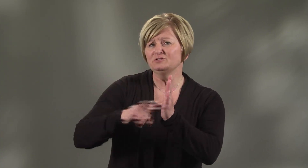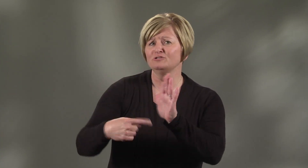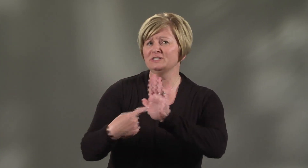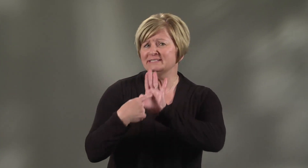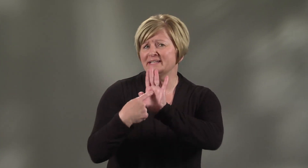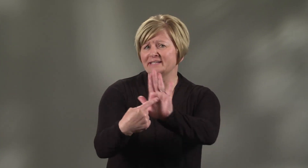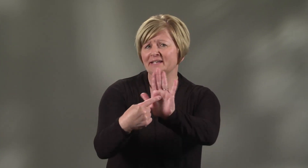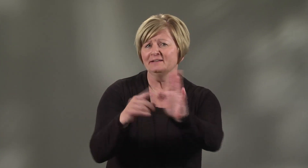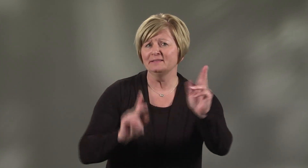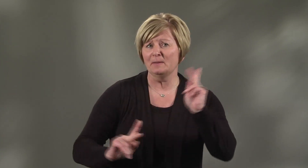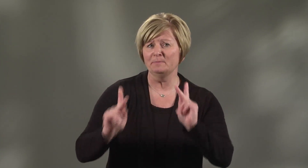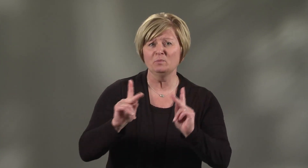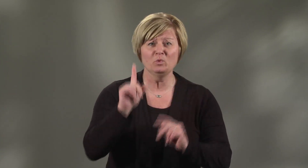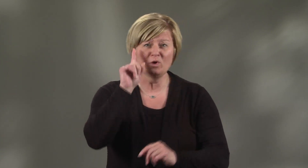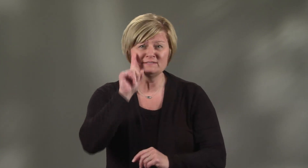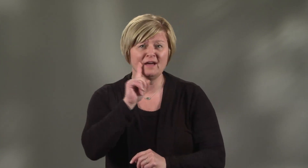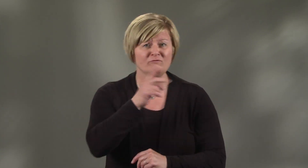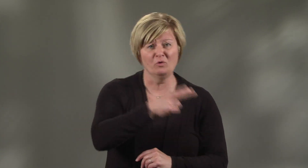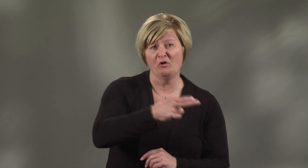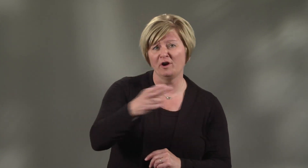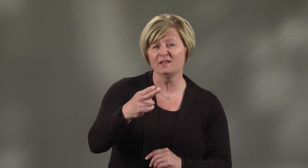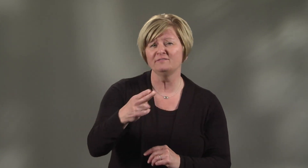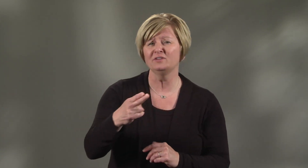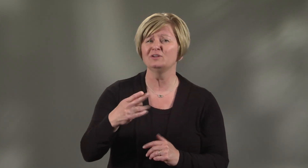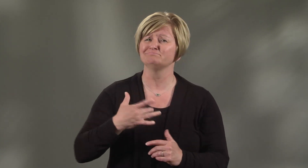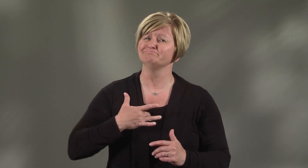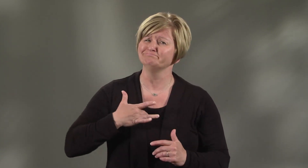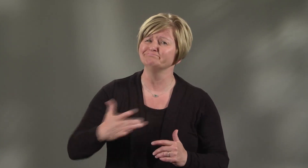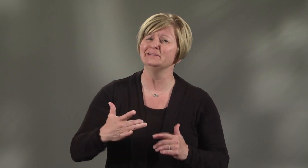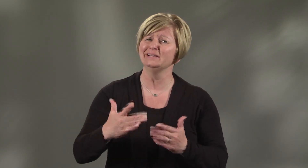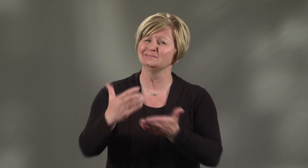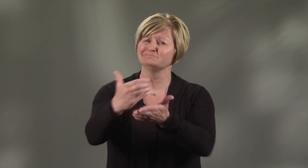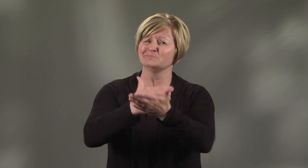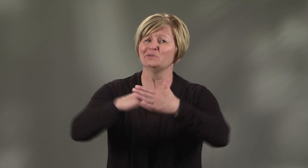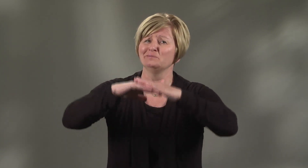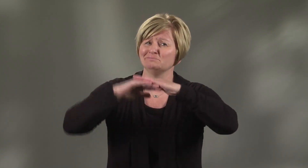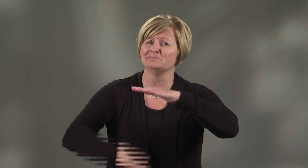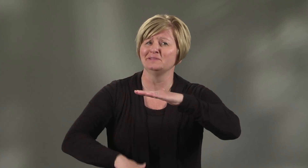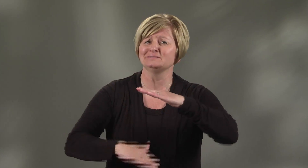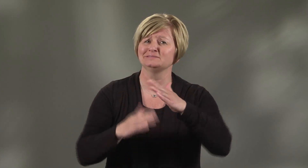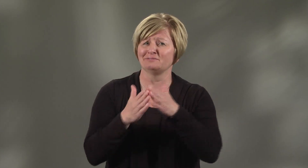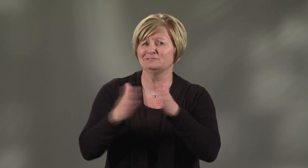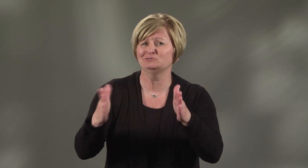Past research has indicated that people who are deaf or hard of hearing often earn less